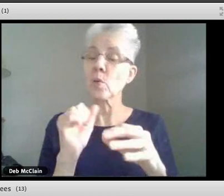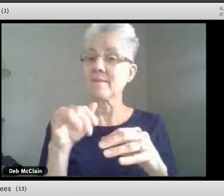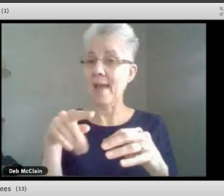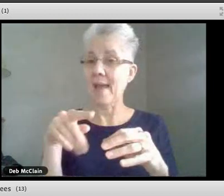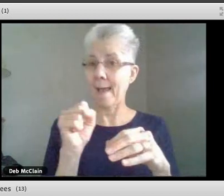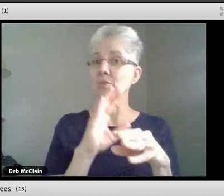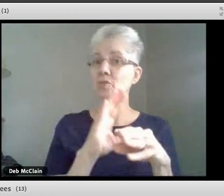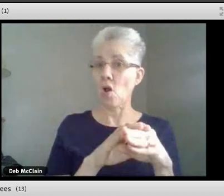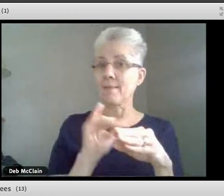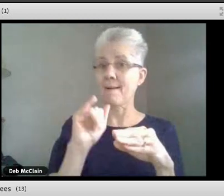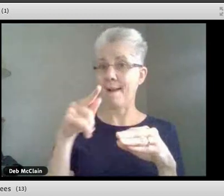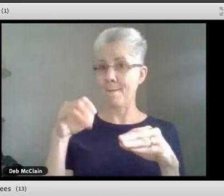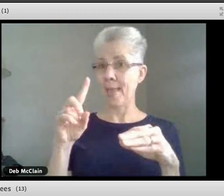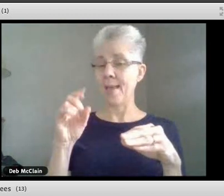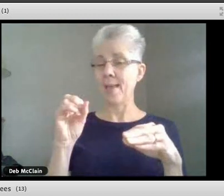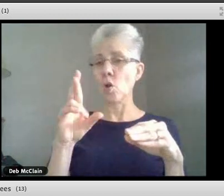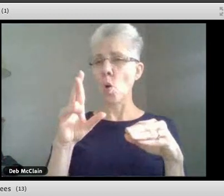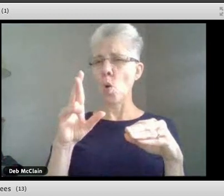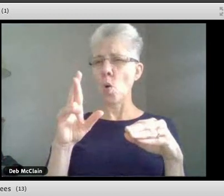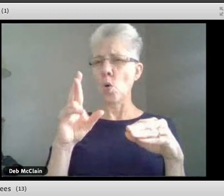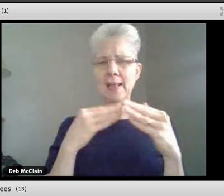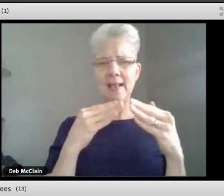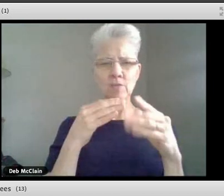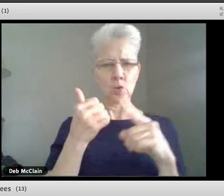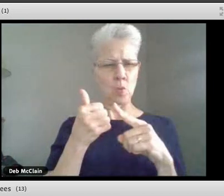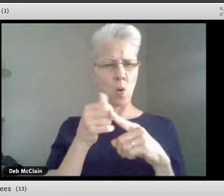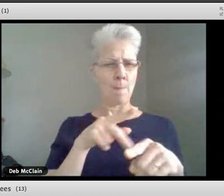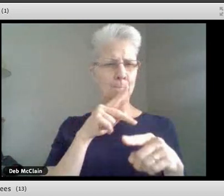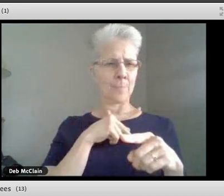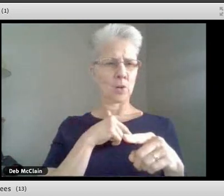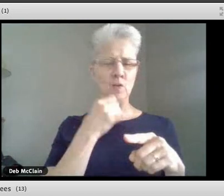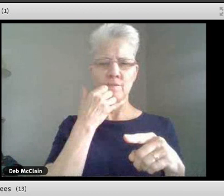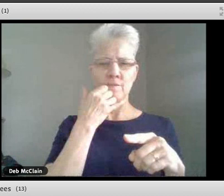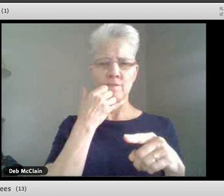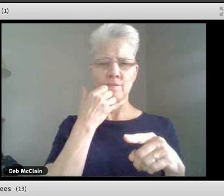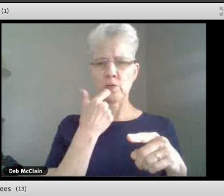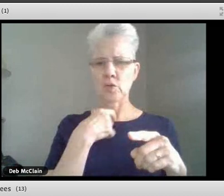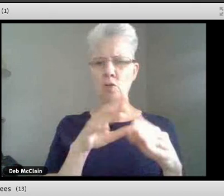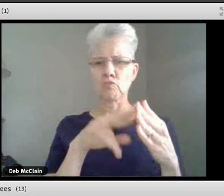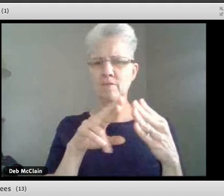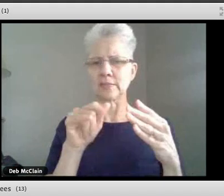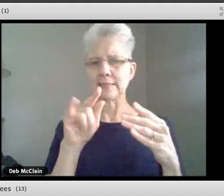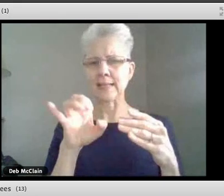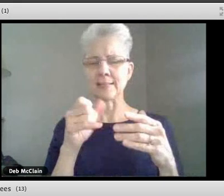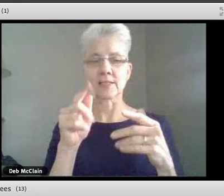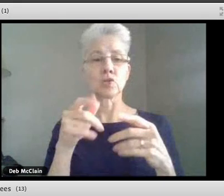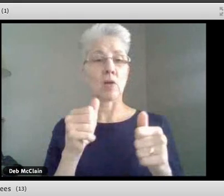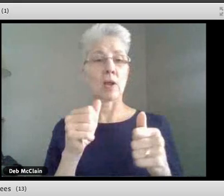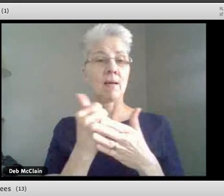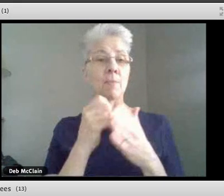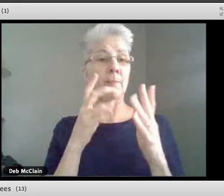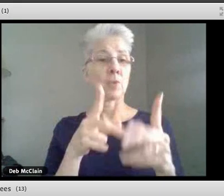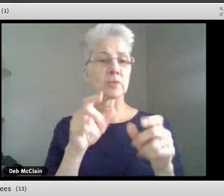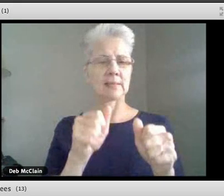if you're on the reference desk and you're trying to help somebody, it just opens up the world to them. And then there's just a couple more apps here